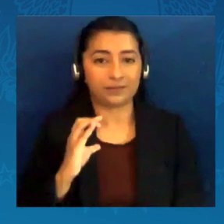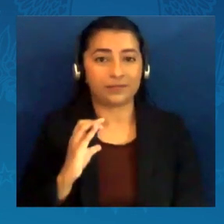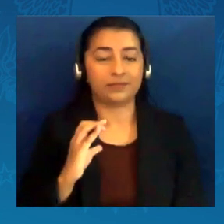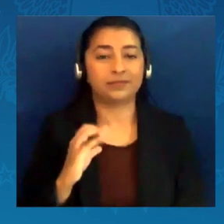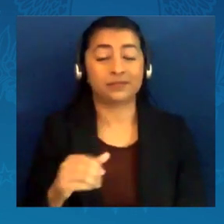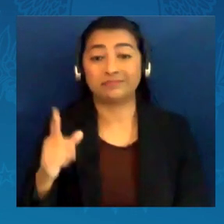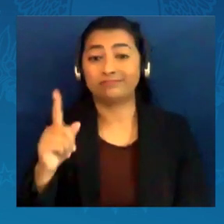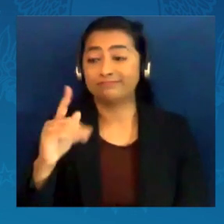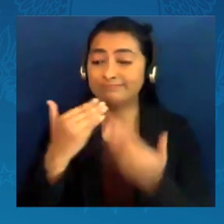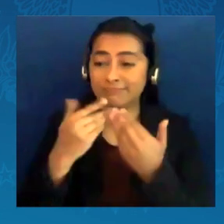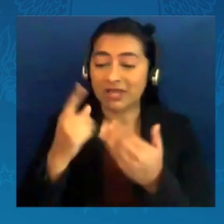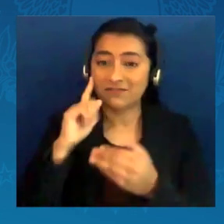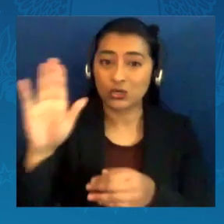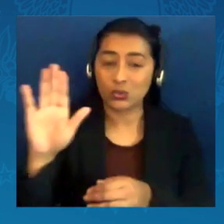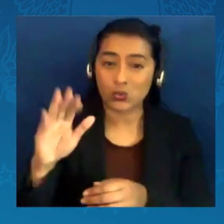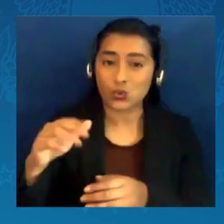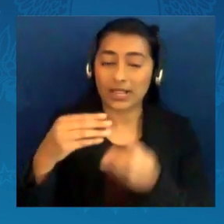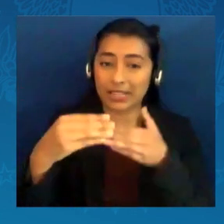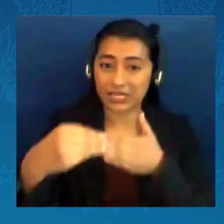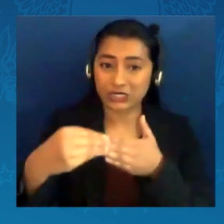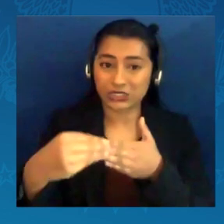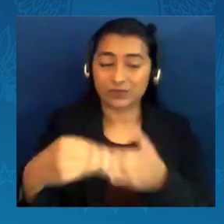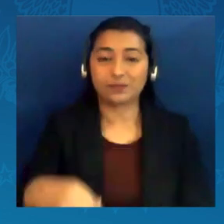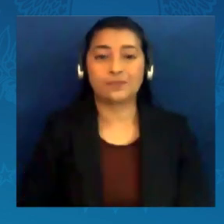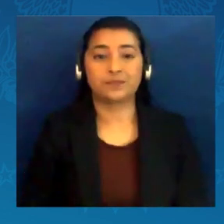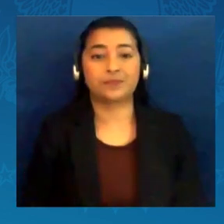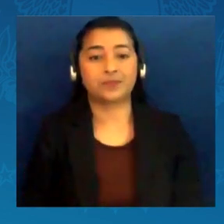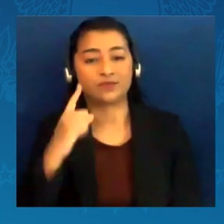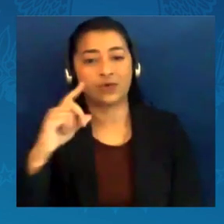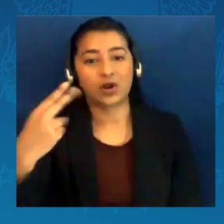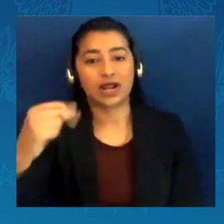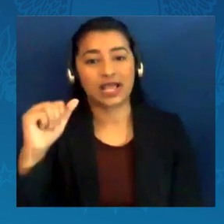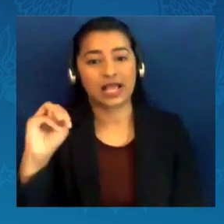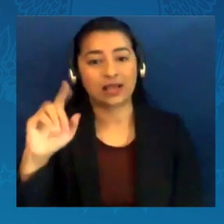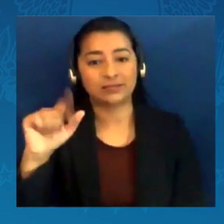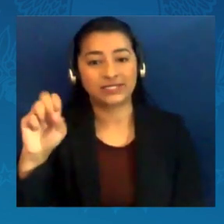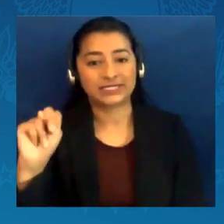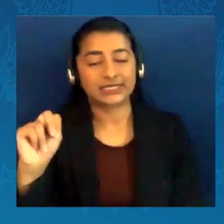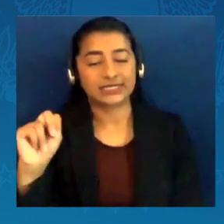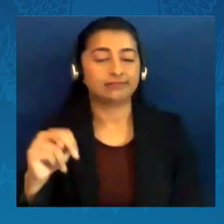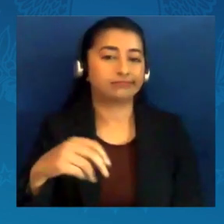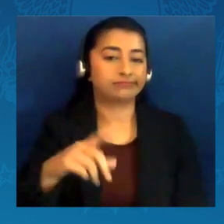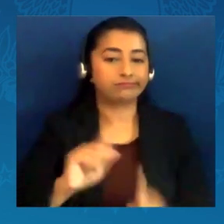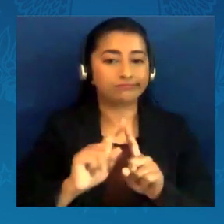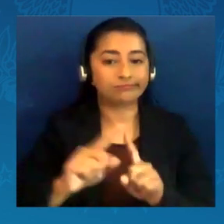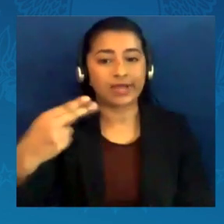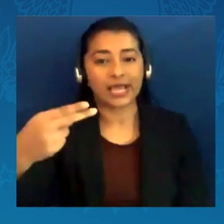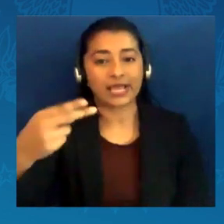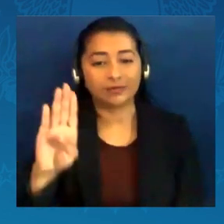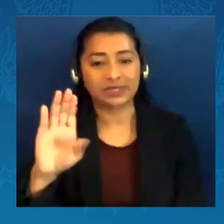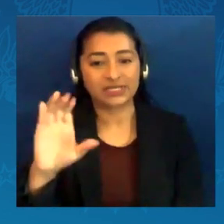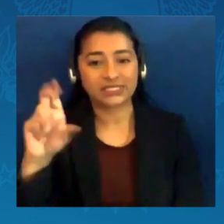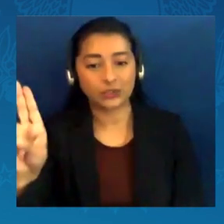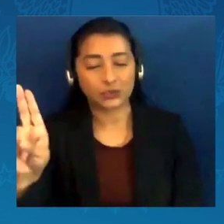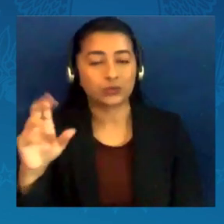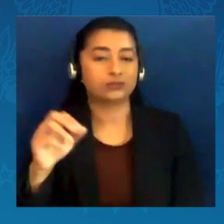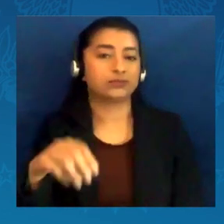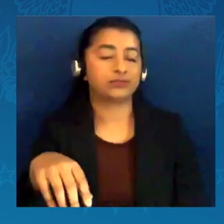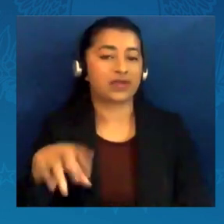for Hampton, for HBCUs, for the state of Virginia, and for our country. Mayor, thank you for the warm welcome as well